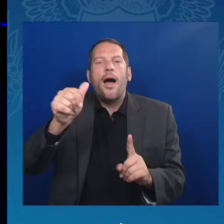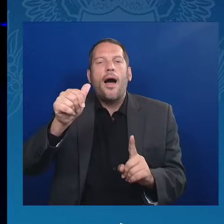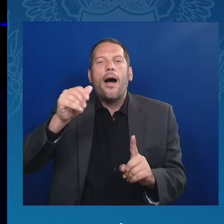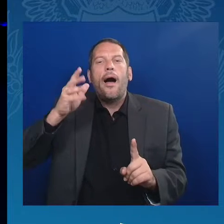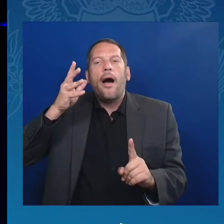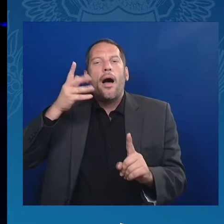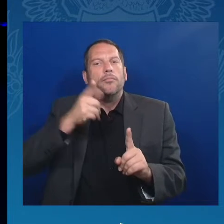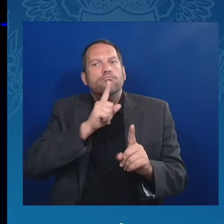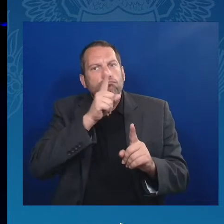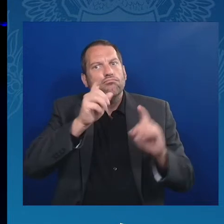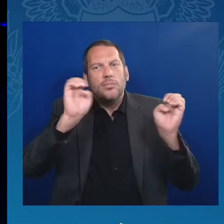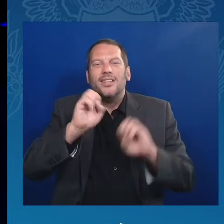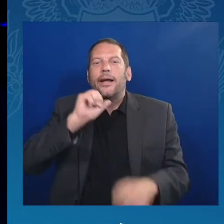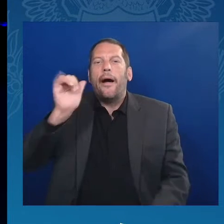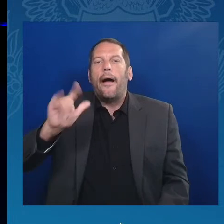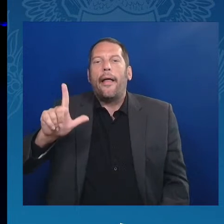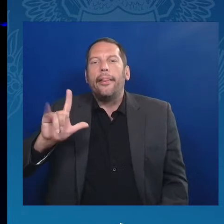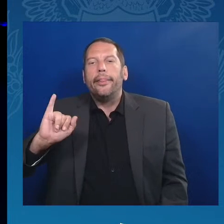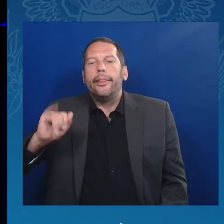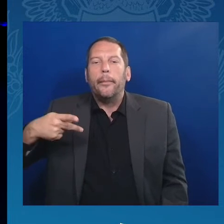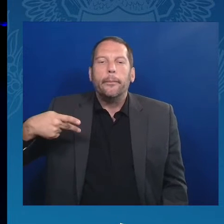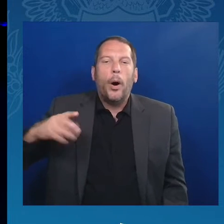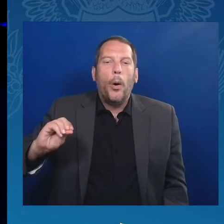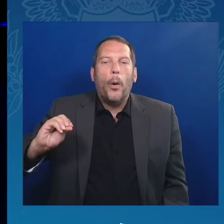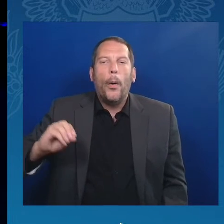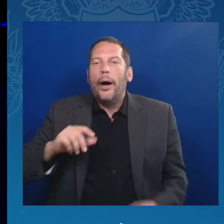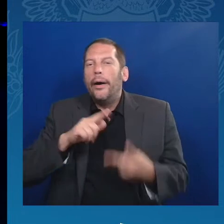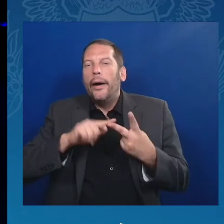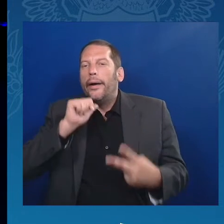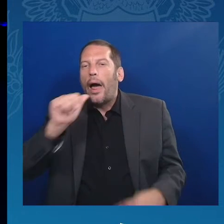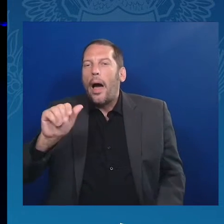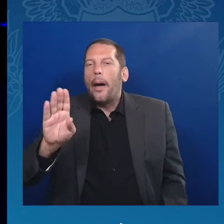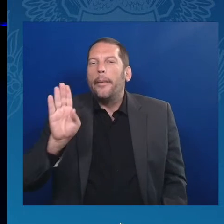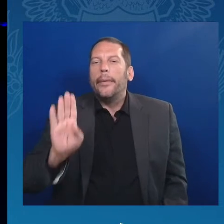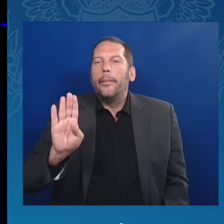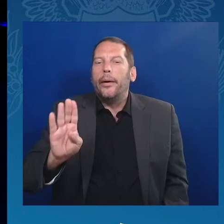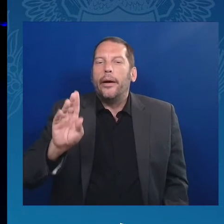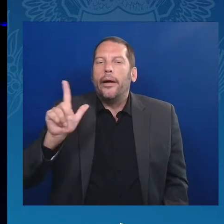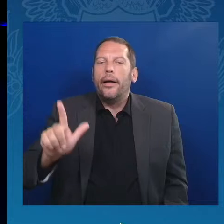Don't go down there and fill out the paper and think they going to pay for that. It's probably not going to happen.